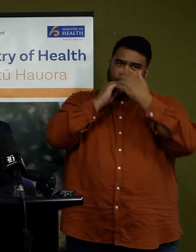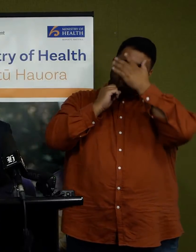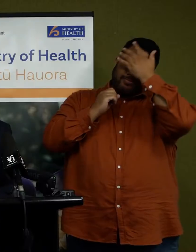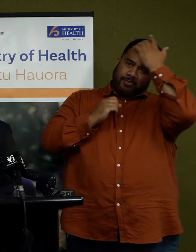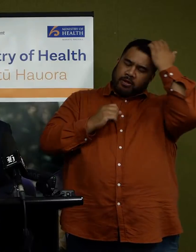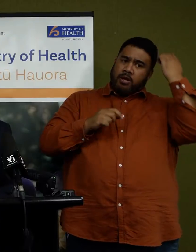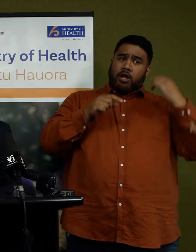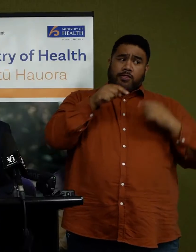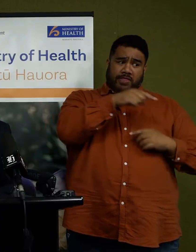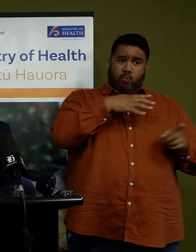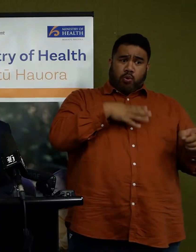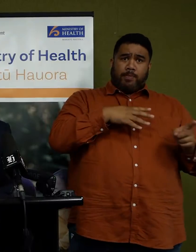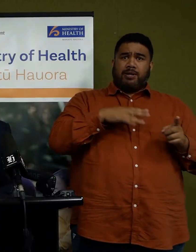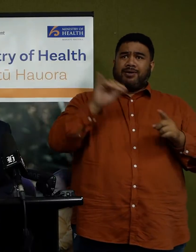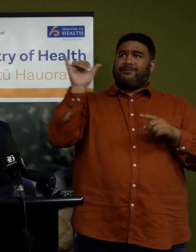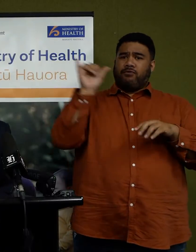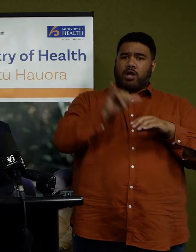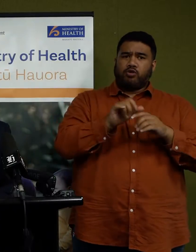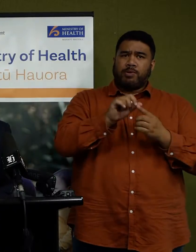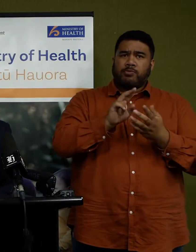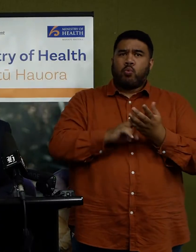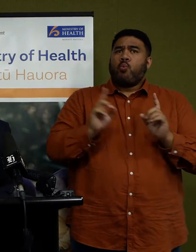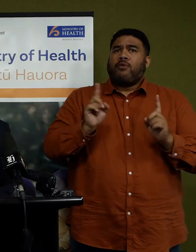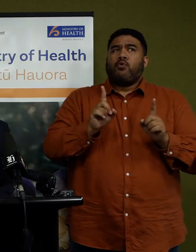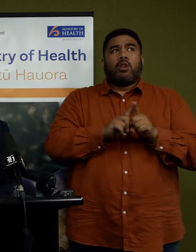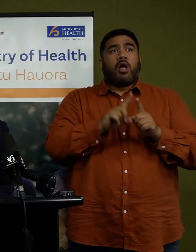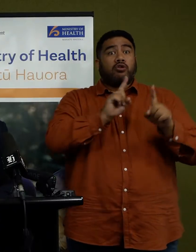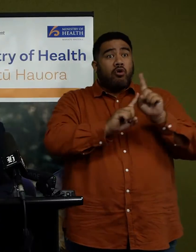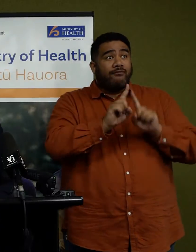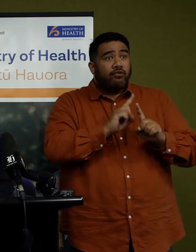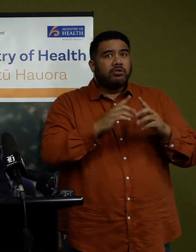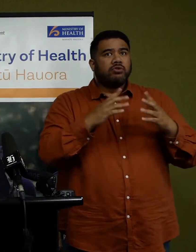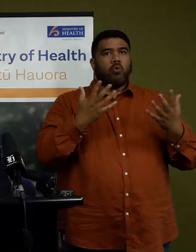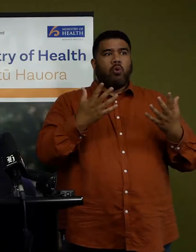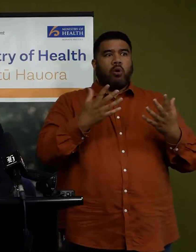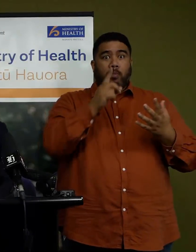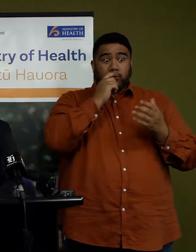Was it for a conference sort of thing or any .. No, it wasn't.